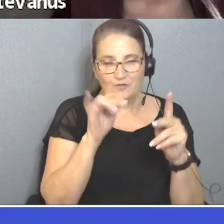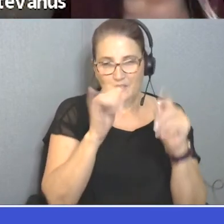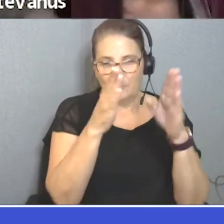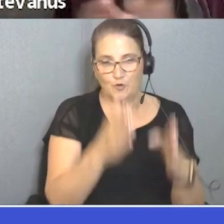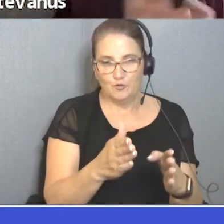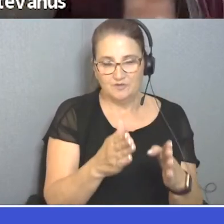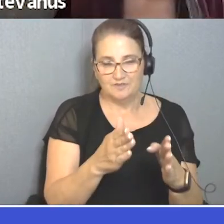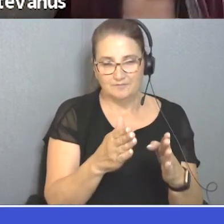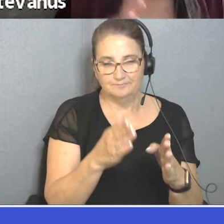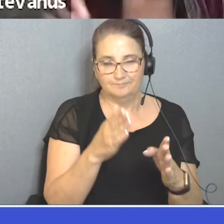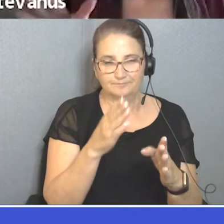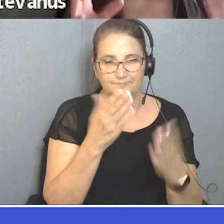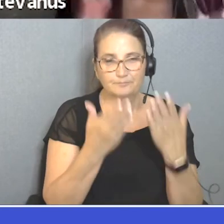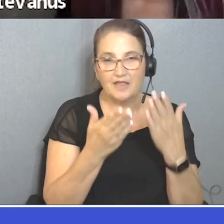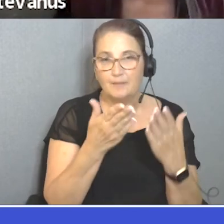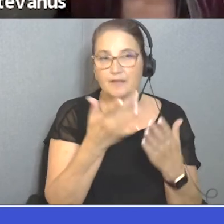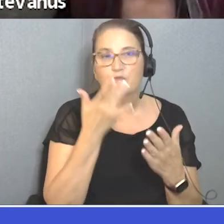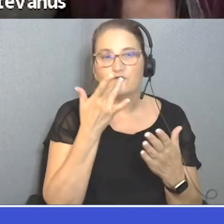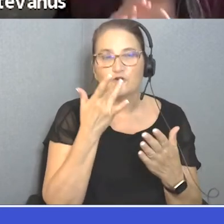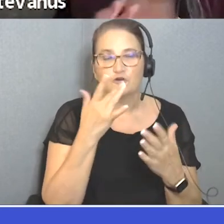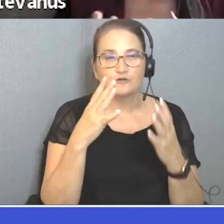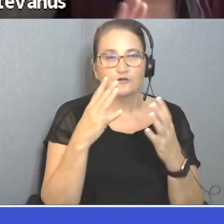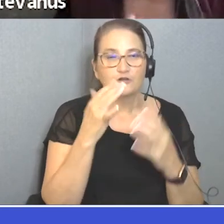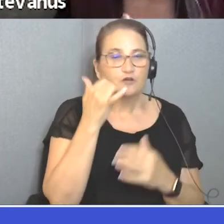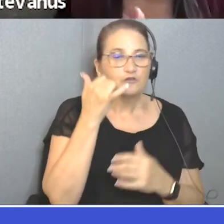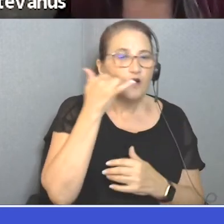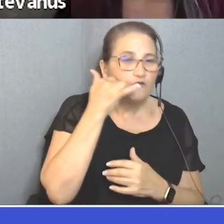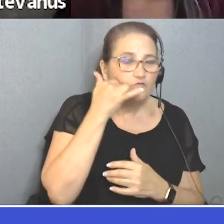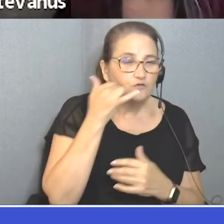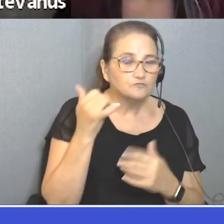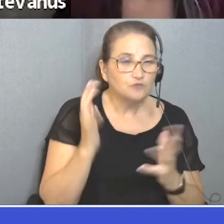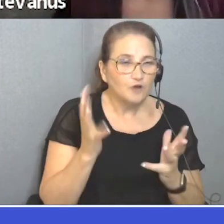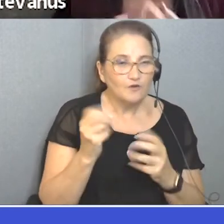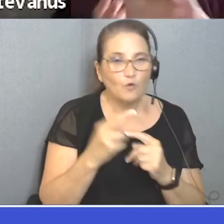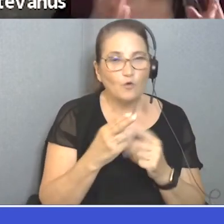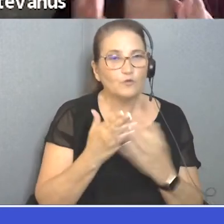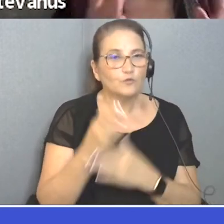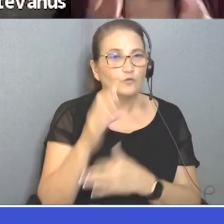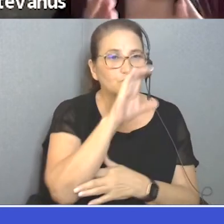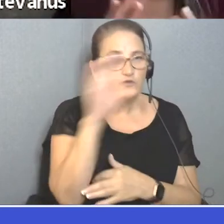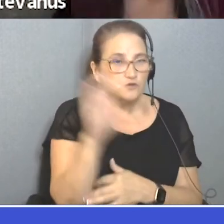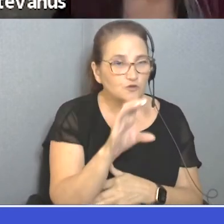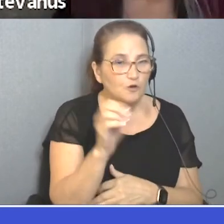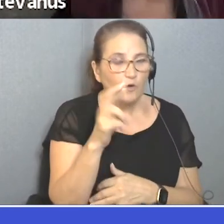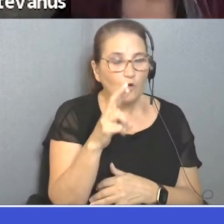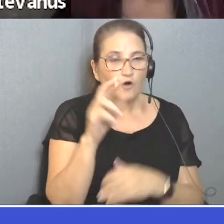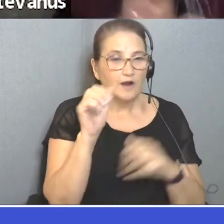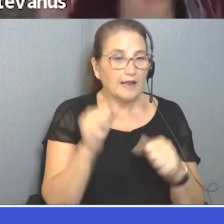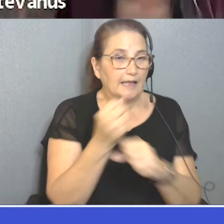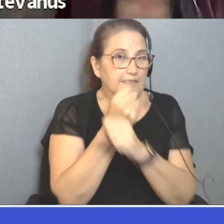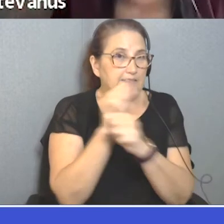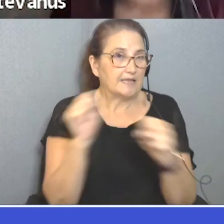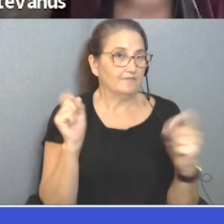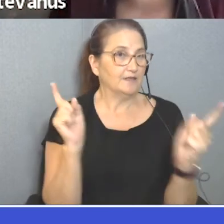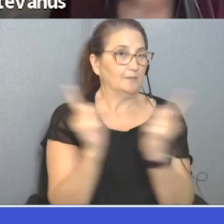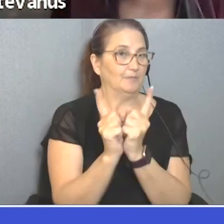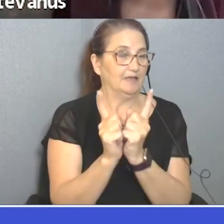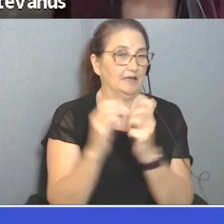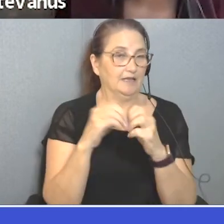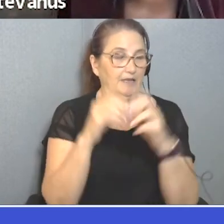The person that you're listening to, maybe that's phone, maybe it's Zoom, maybe it can be safely done